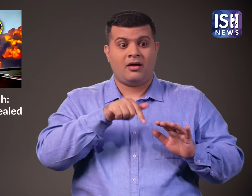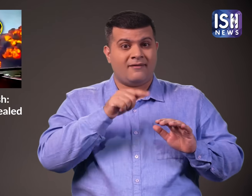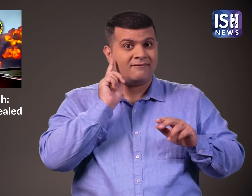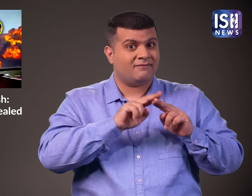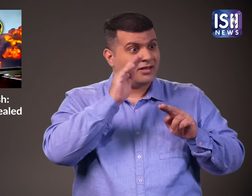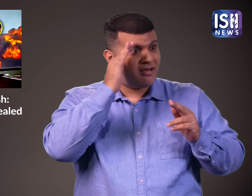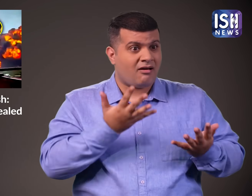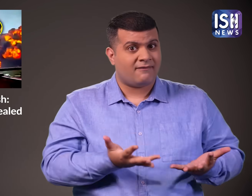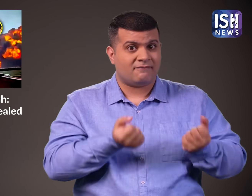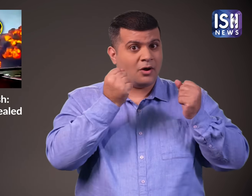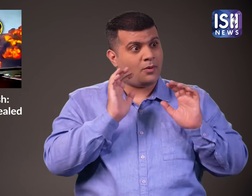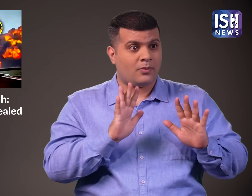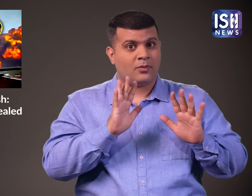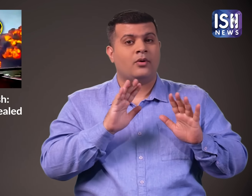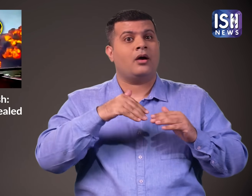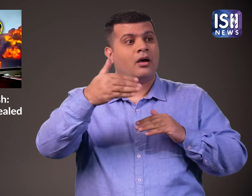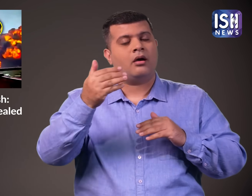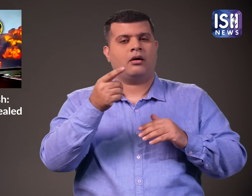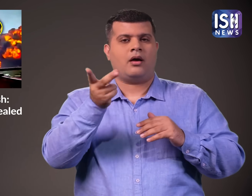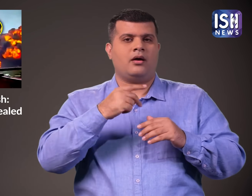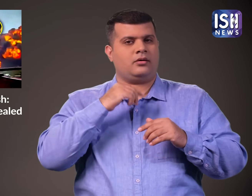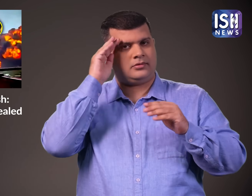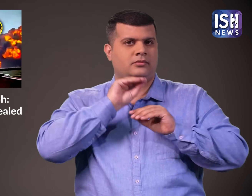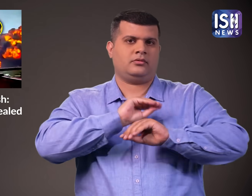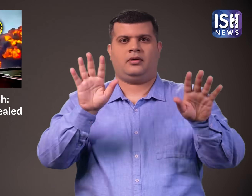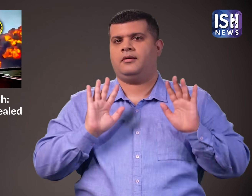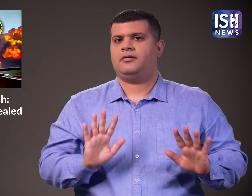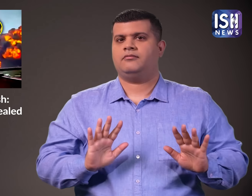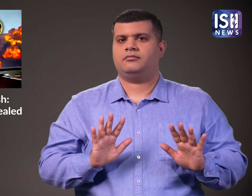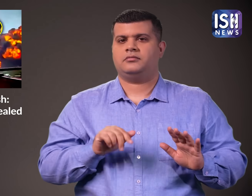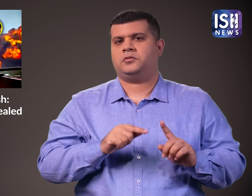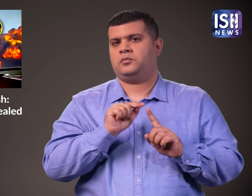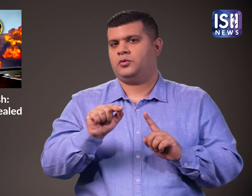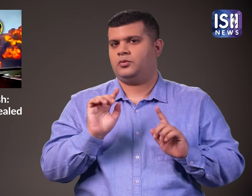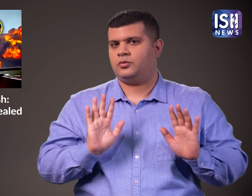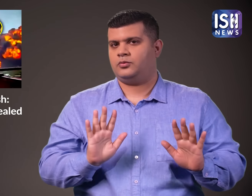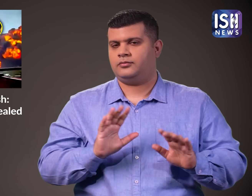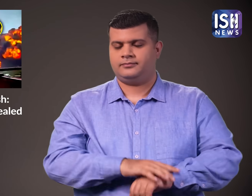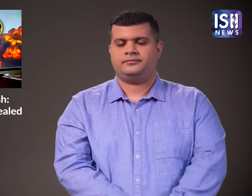ISH News will share the final report with you as soon as it is released.